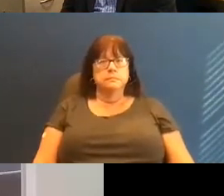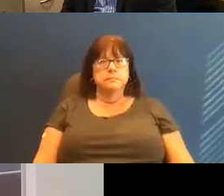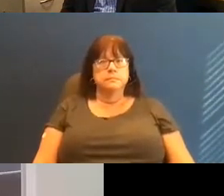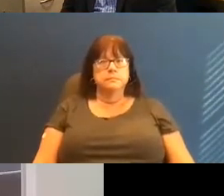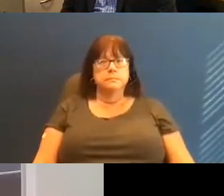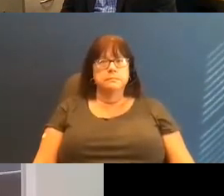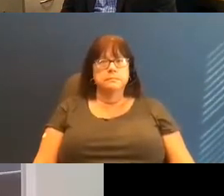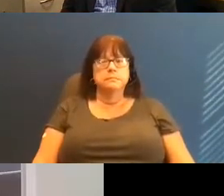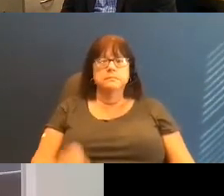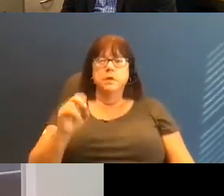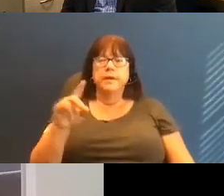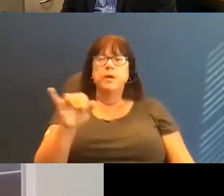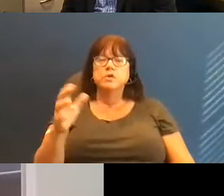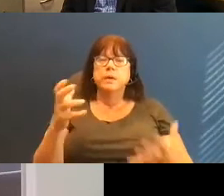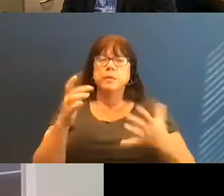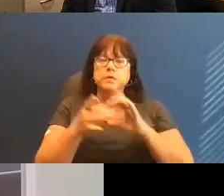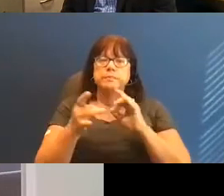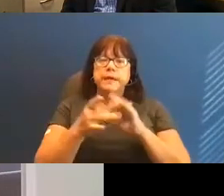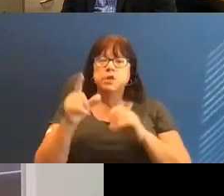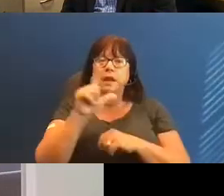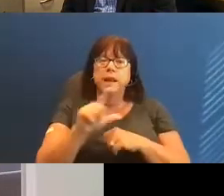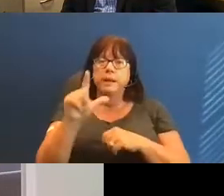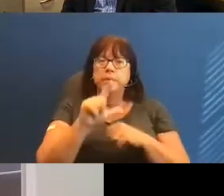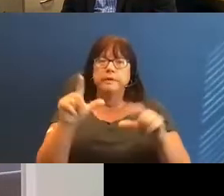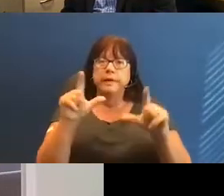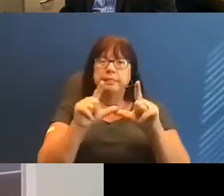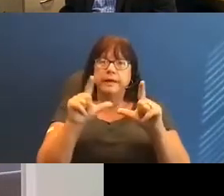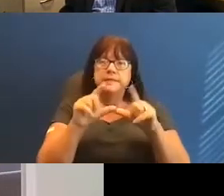Okay, I also wanted to mention library licensed content, this you know includes things like